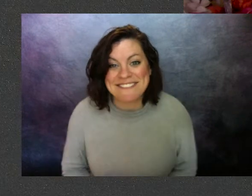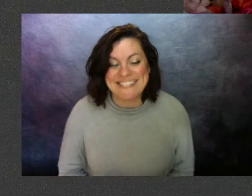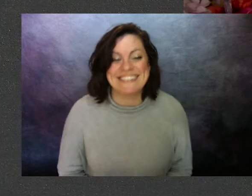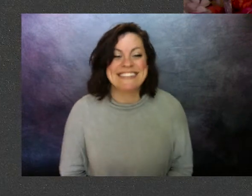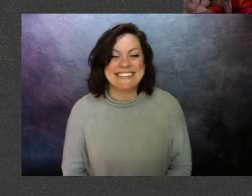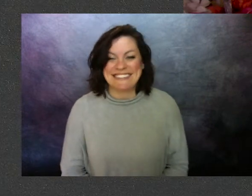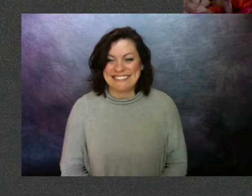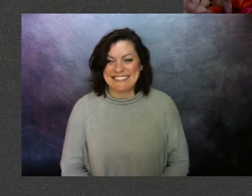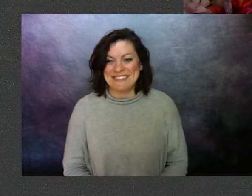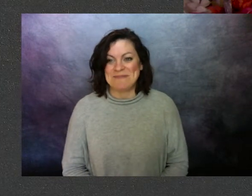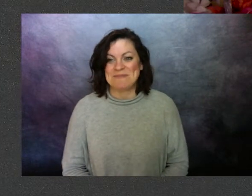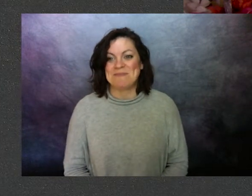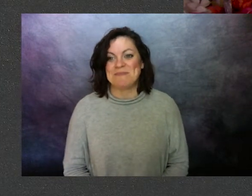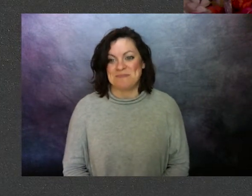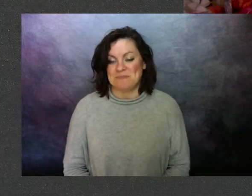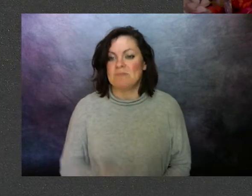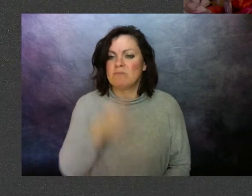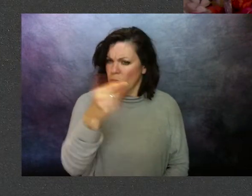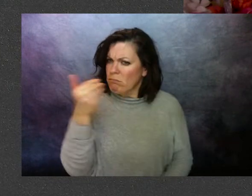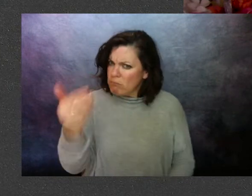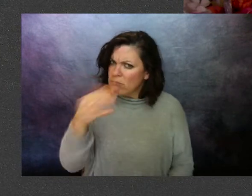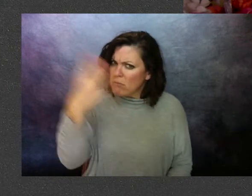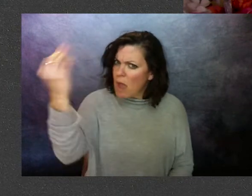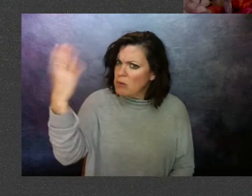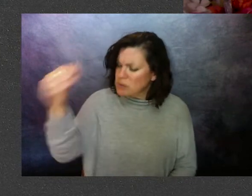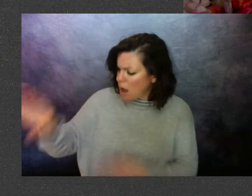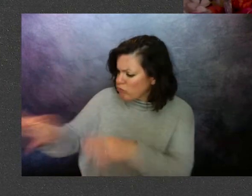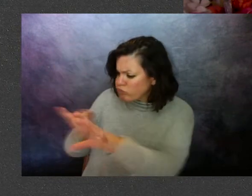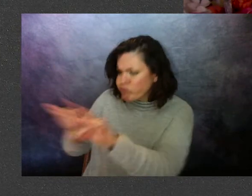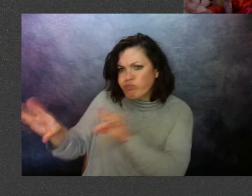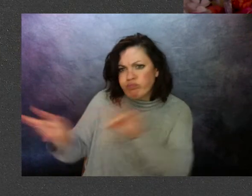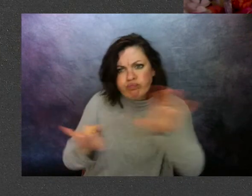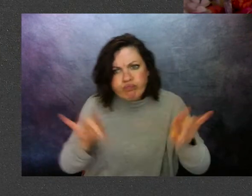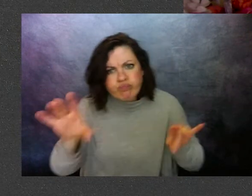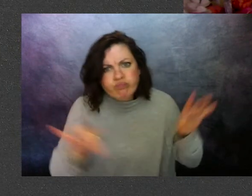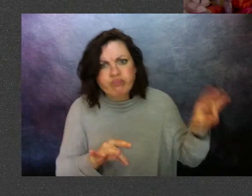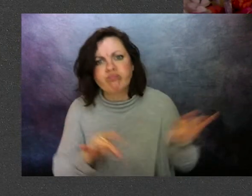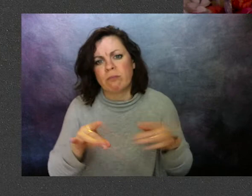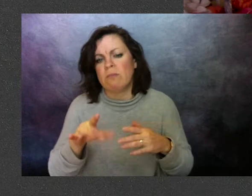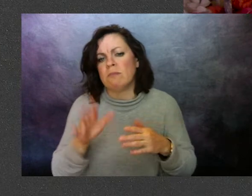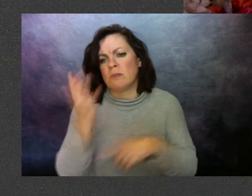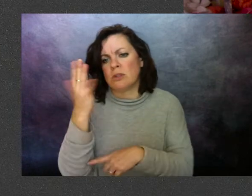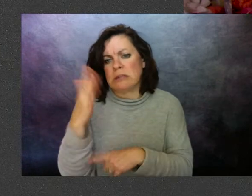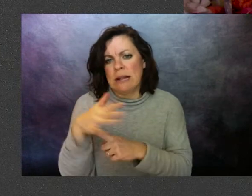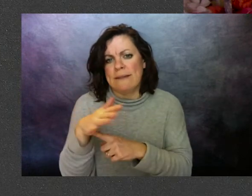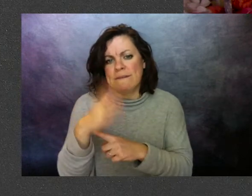You're gonna be using the leaves from outside as the leaves on our tree. So, I have my hand all cut out.